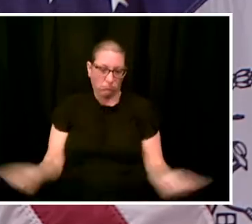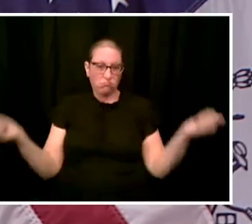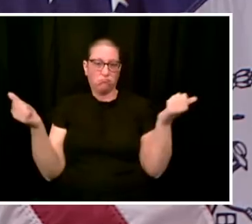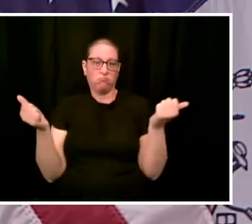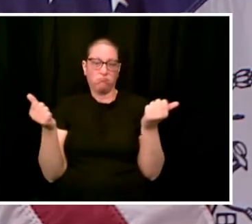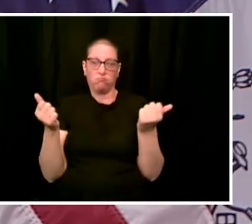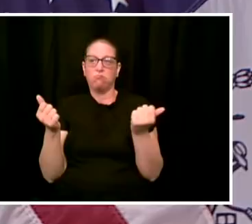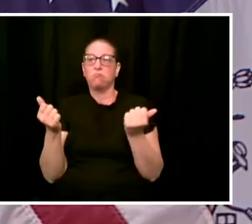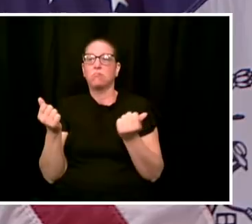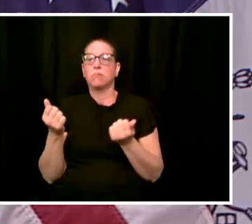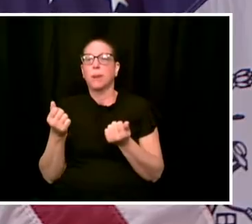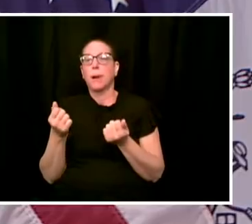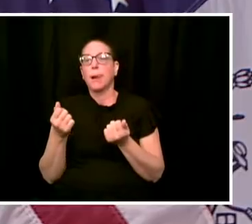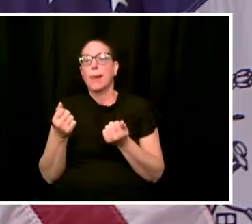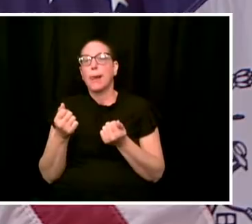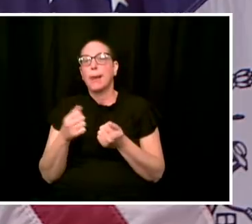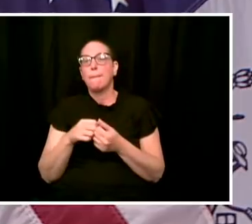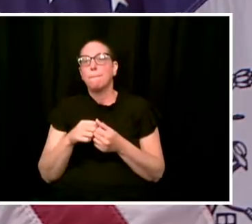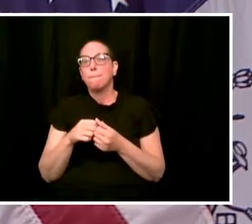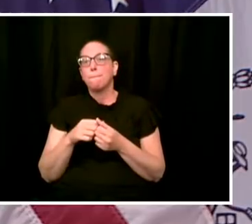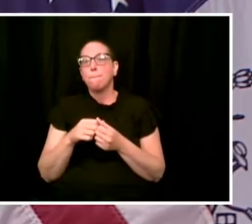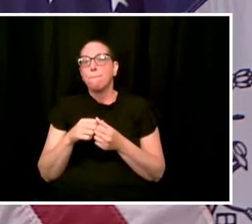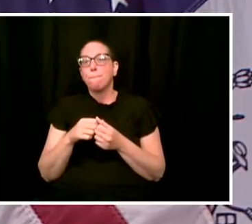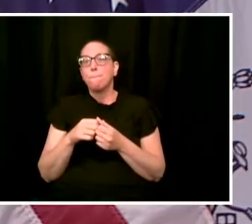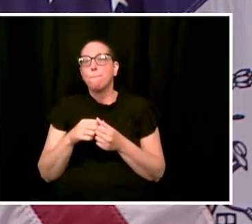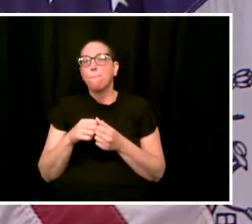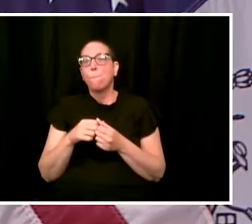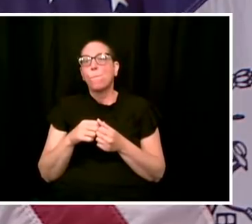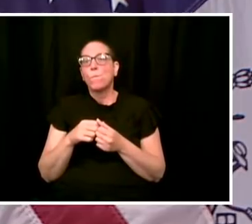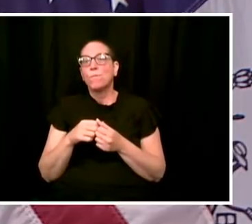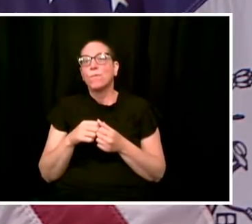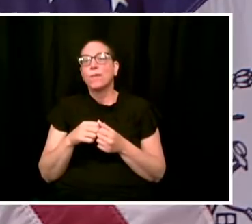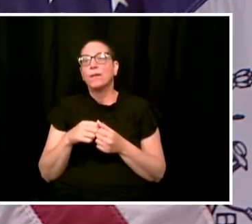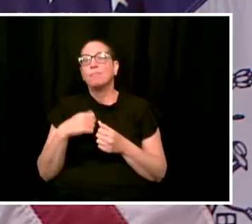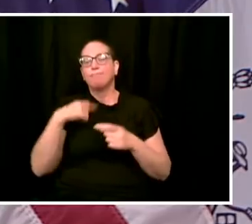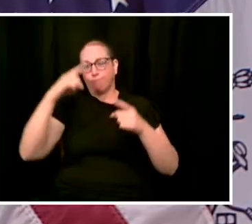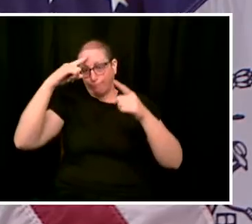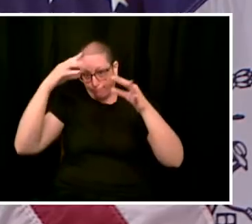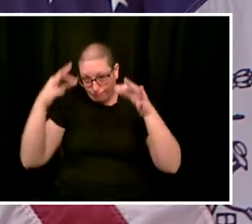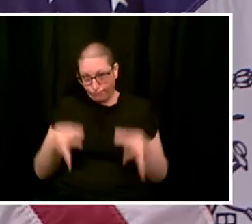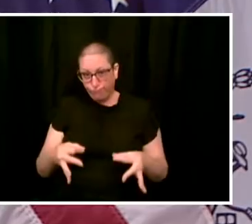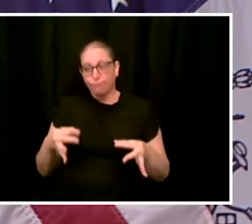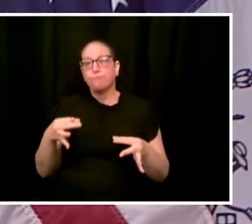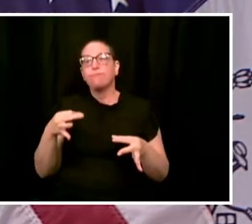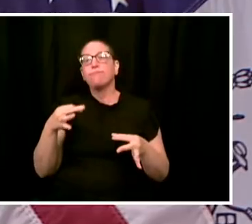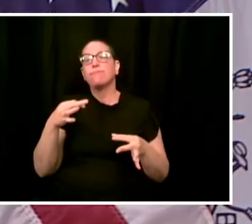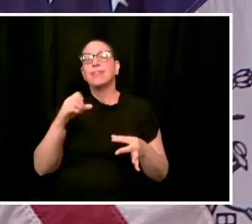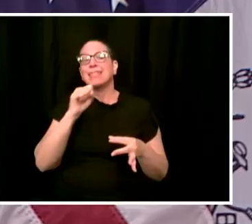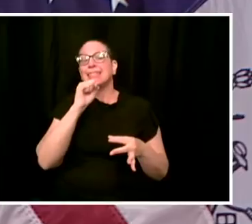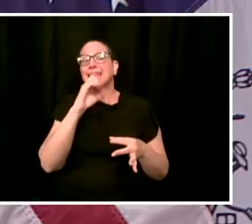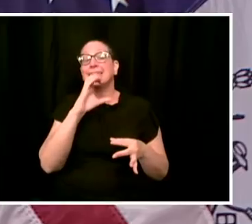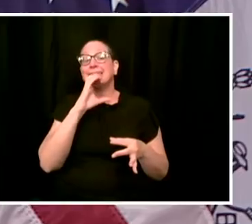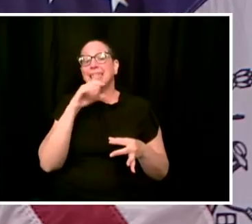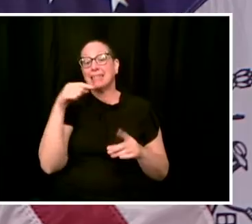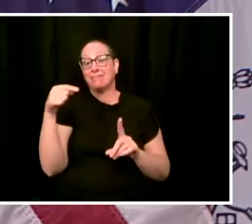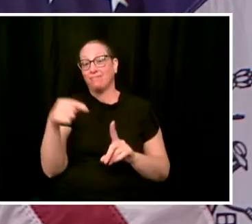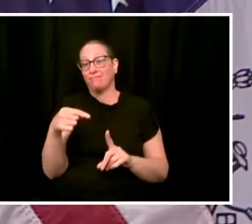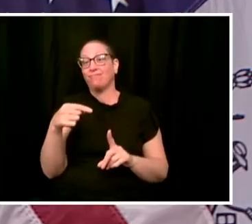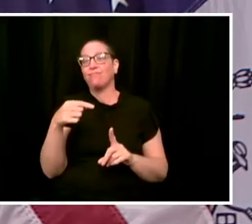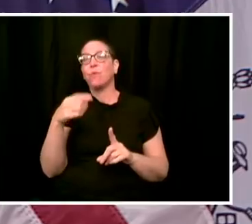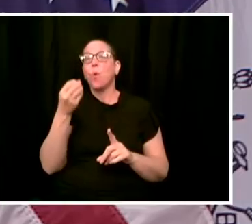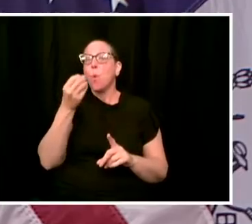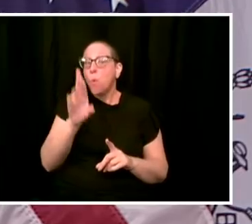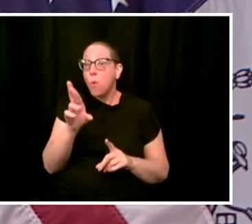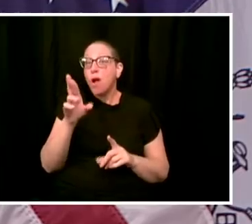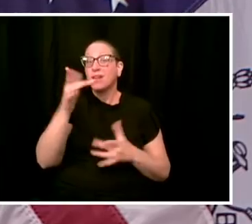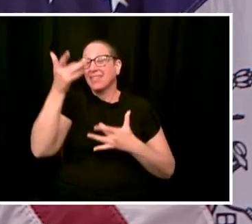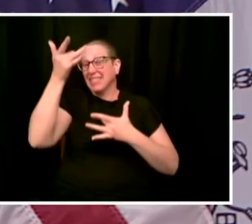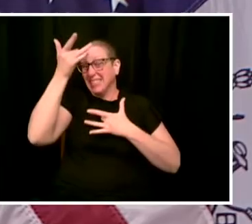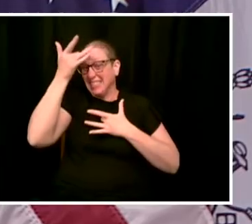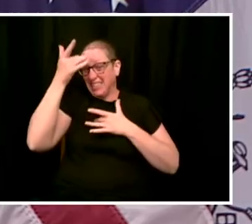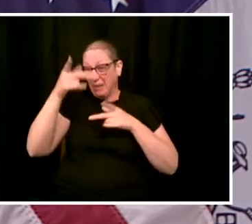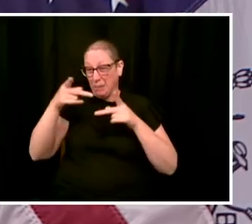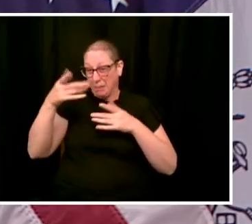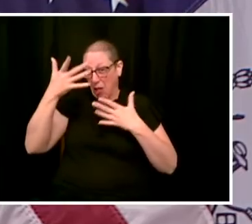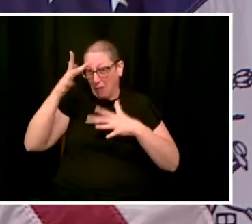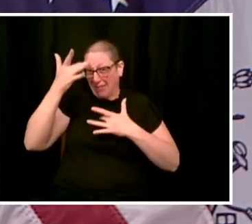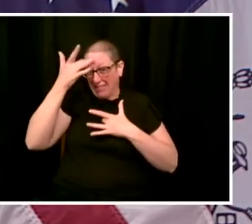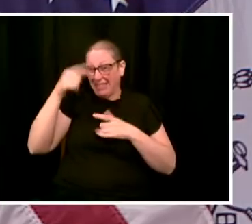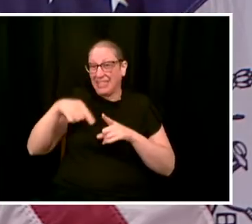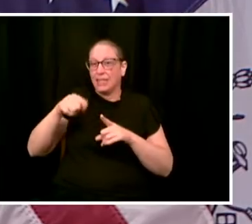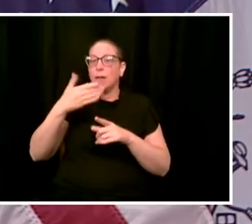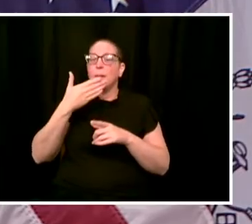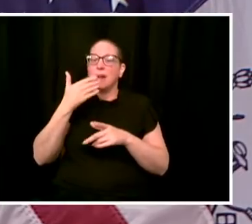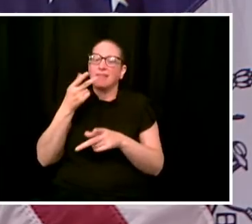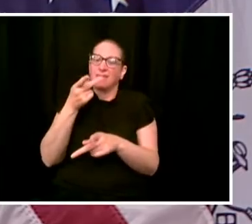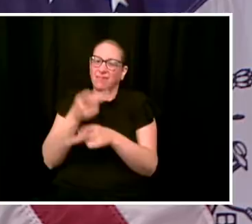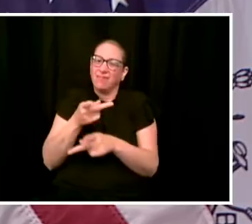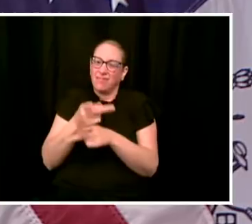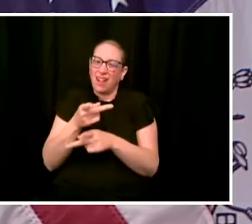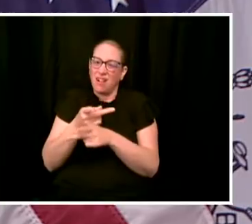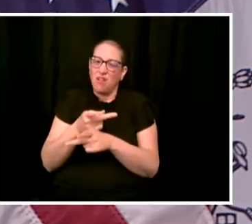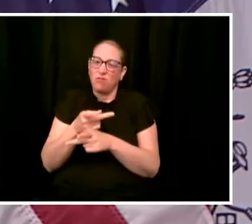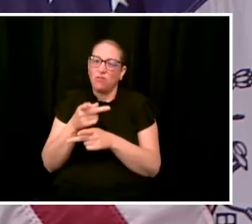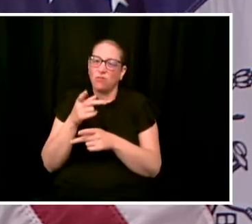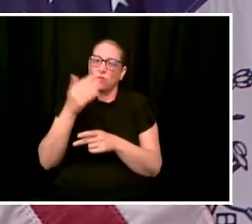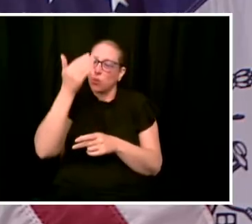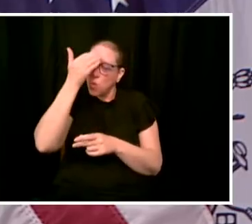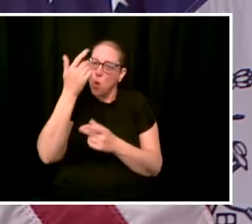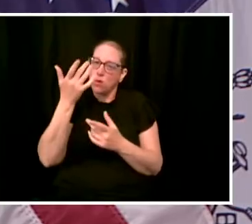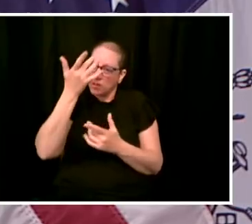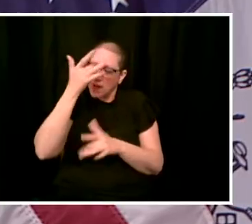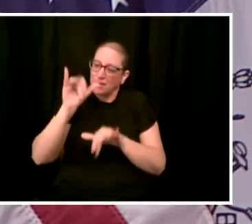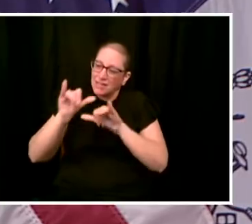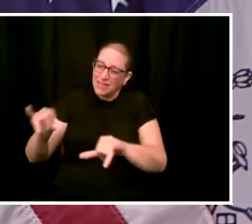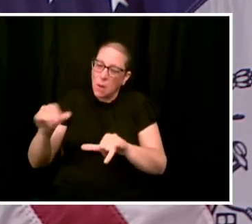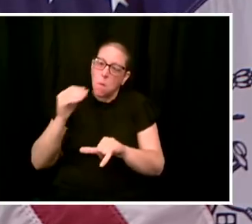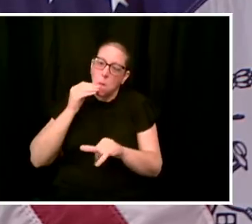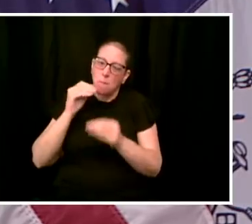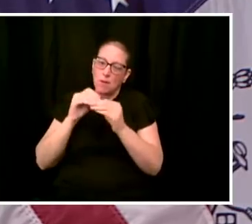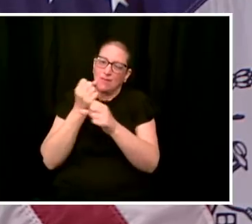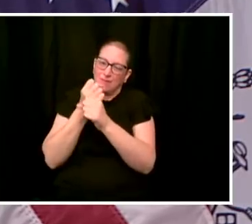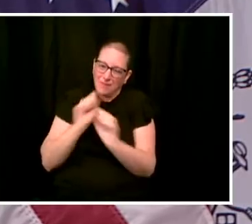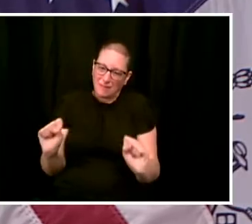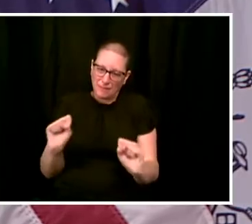A POINT THAT THIS